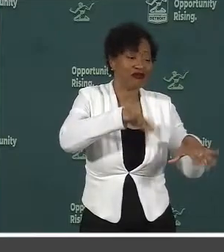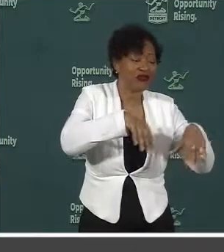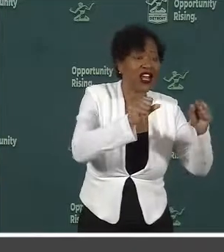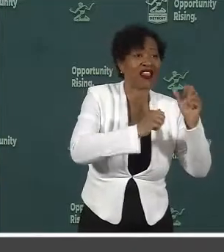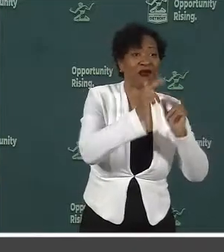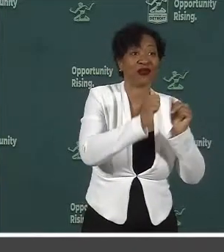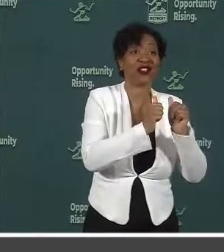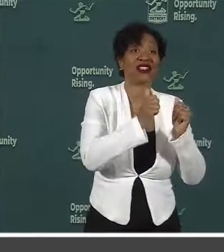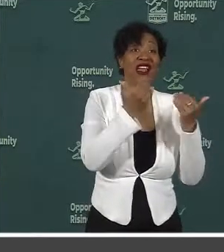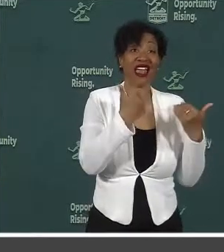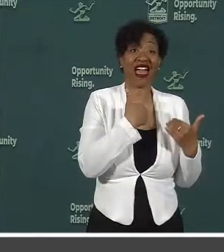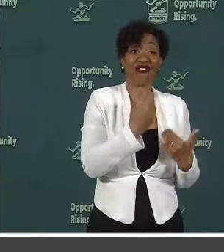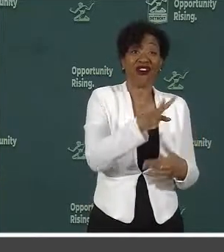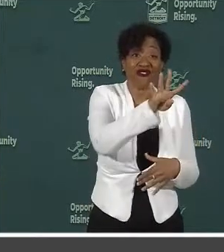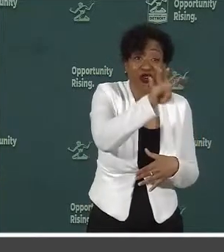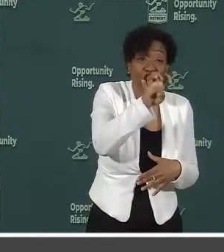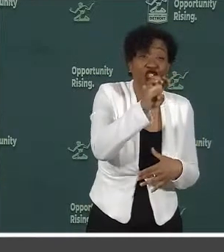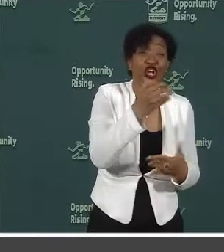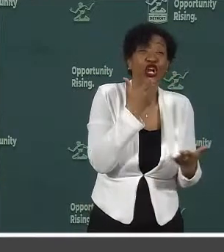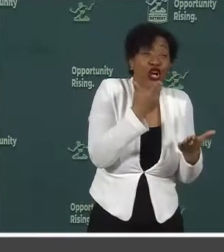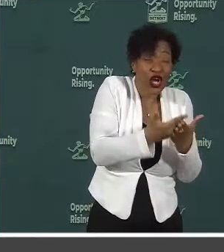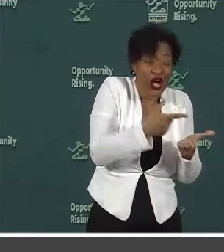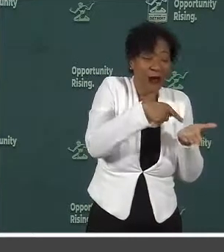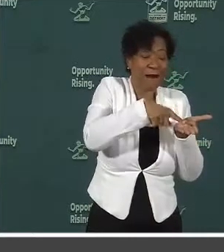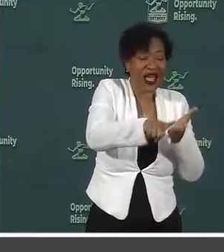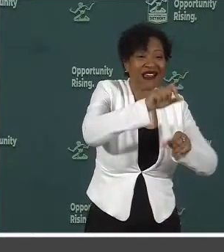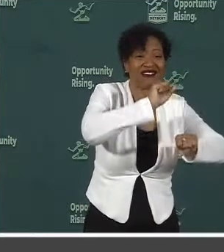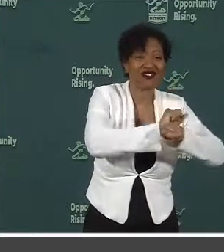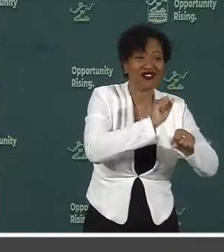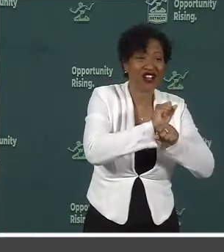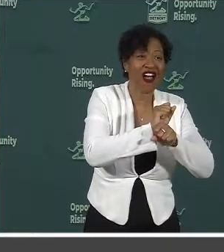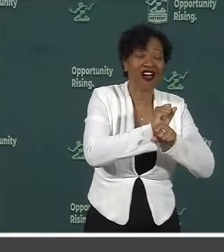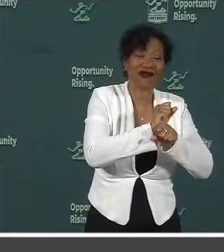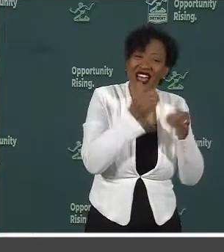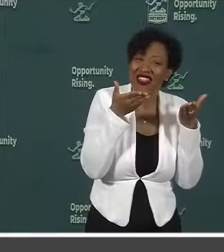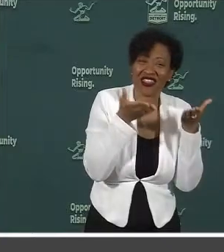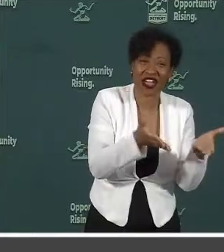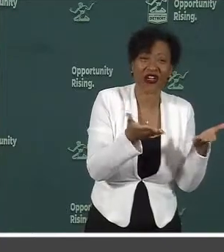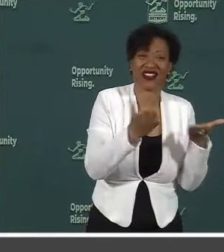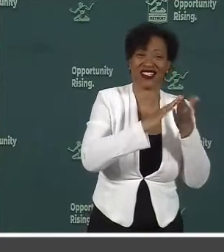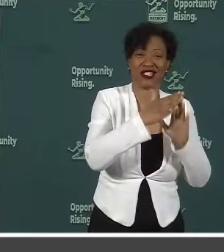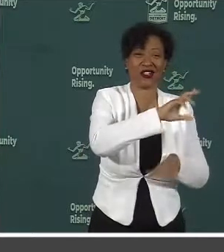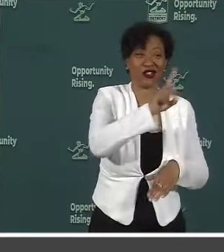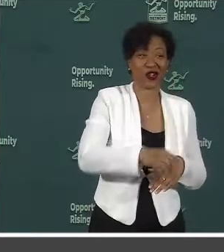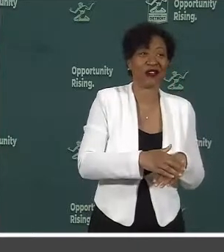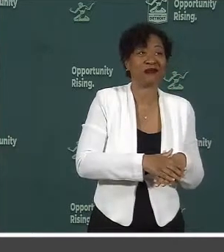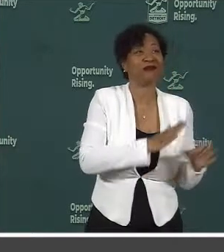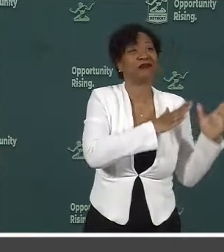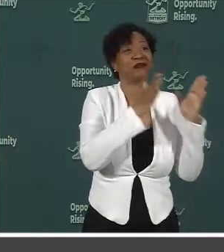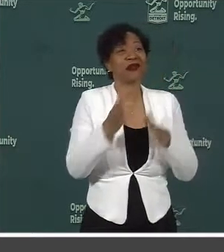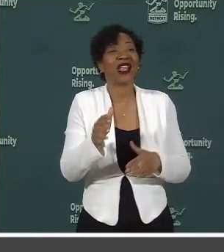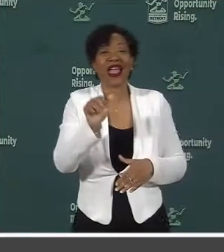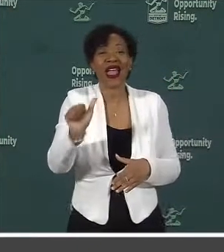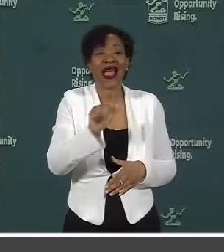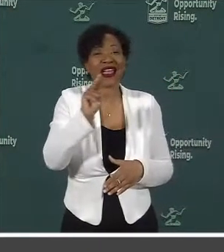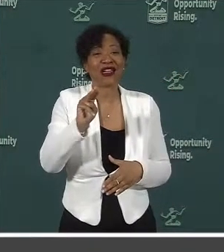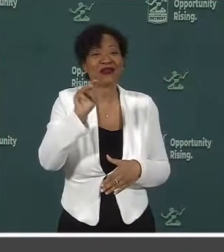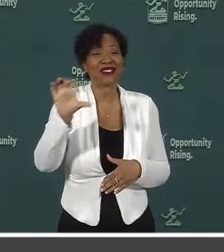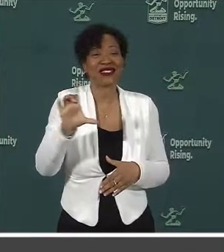GOOD PAYING JOBS ON THE SITE AND THEN YOU GET TO AMC HEADQUARTERS AND FOR PEOPLE WHO